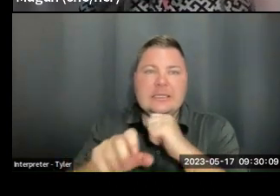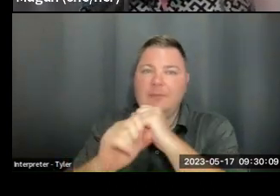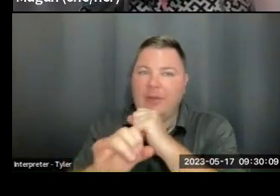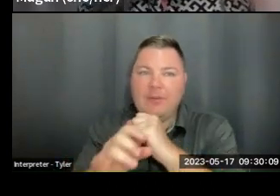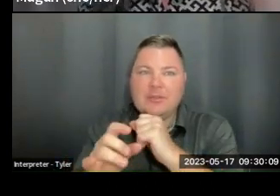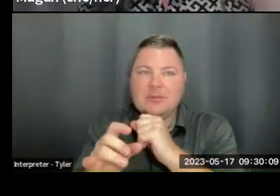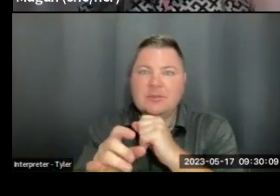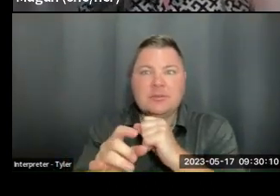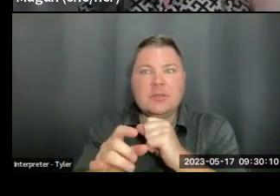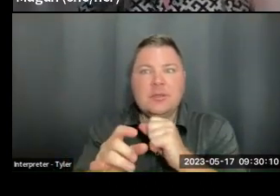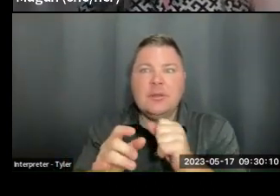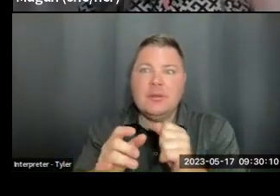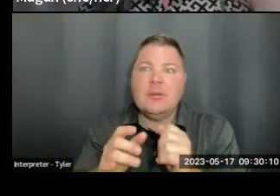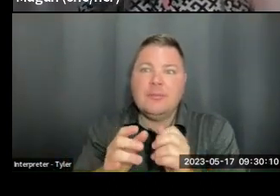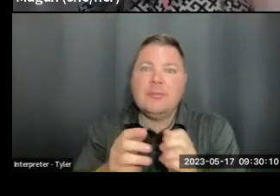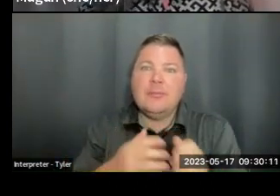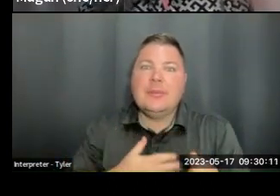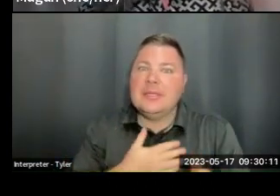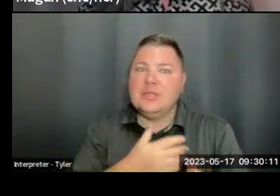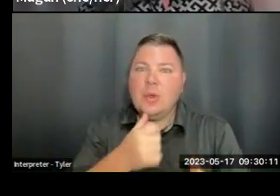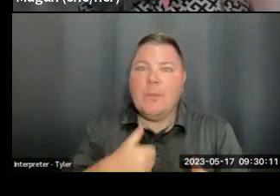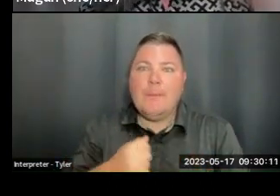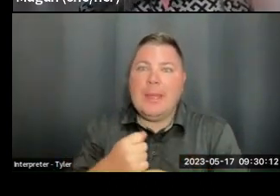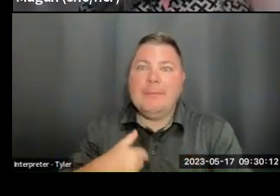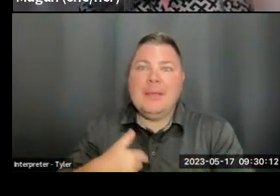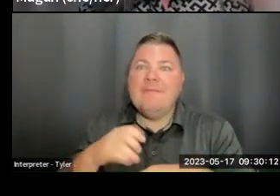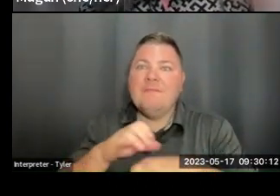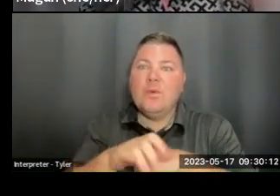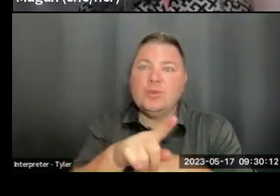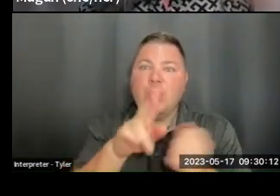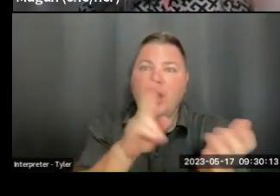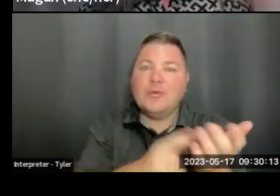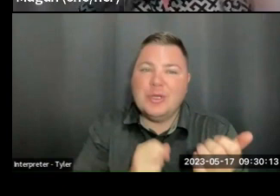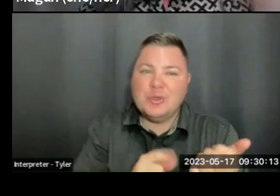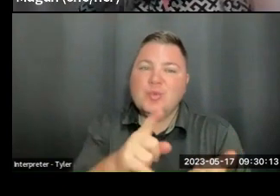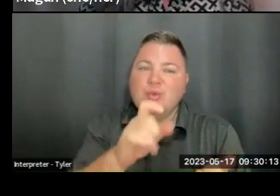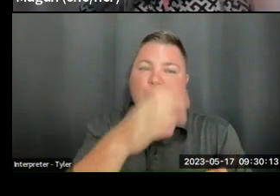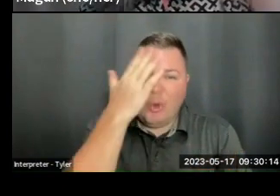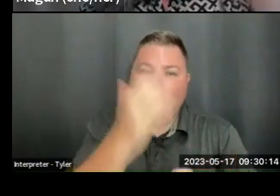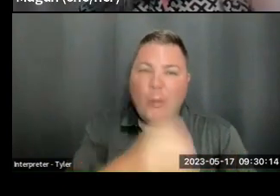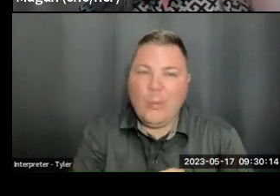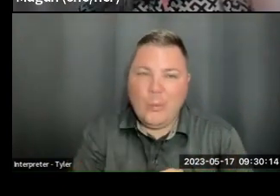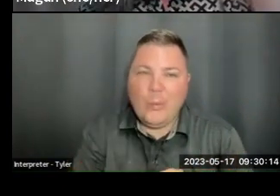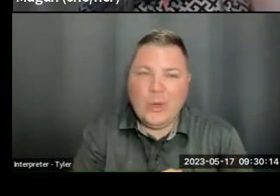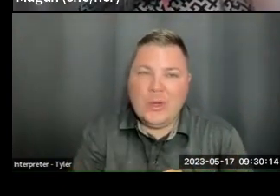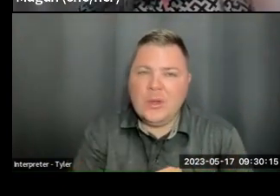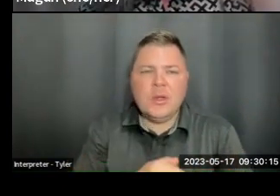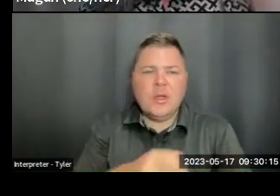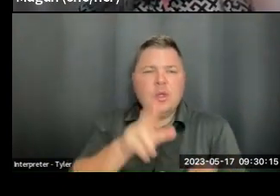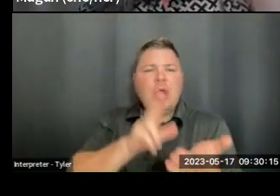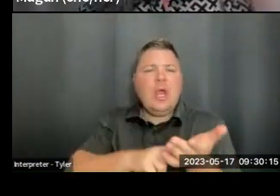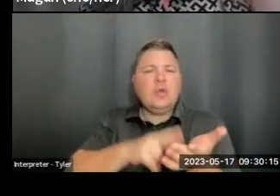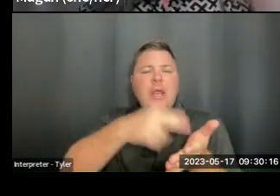A seat? An advertisement? Please don't make me enforce your contract.